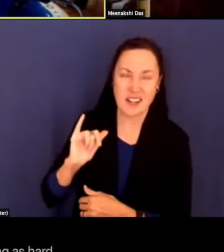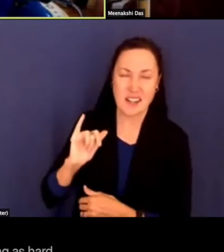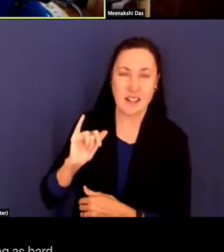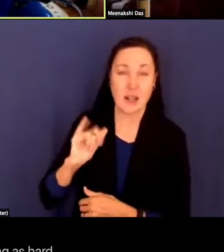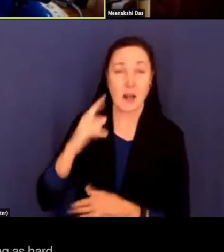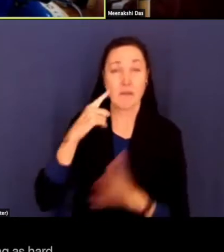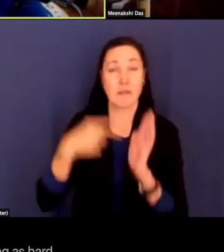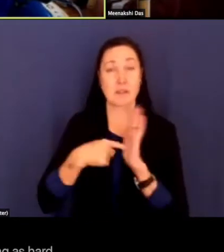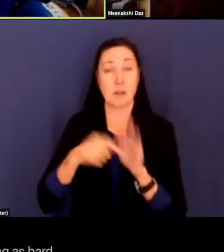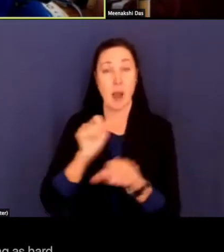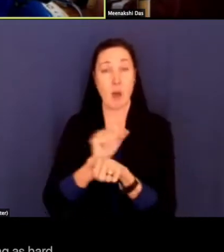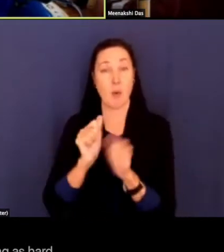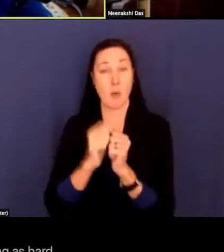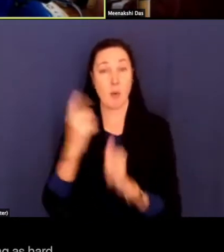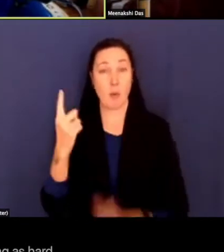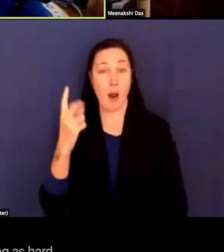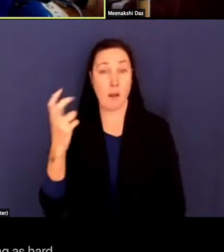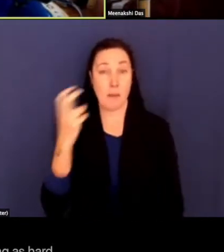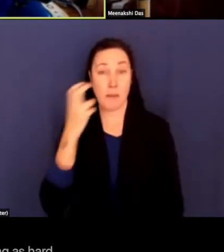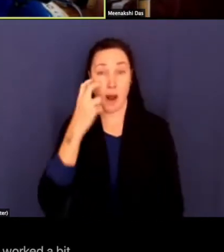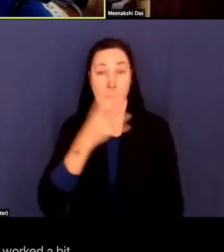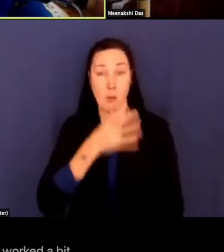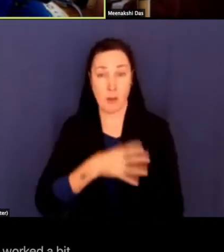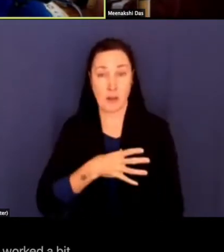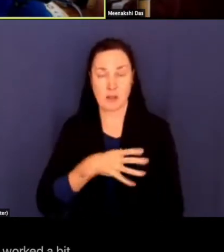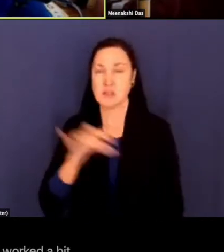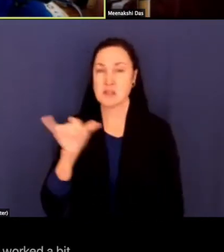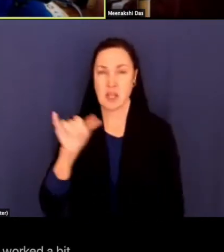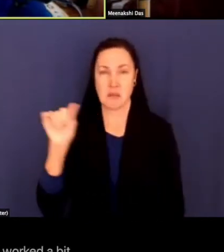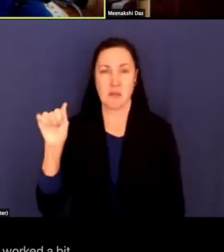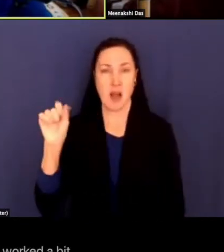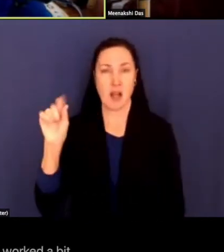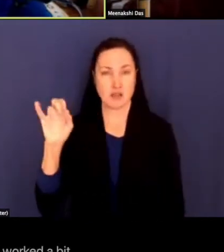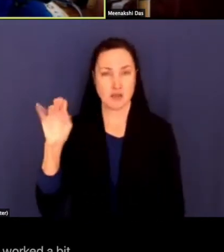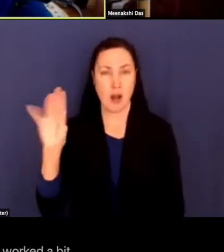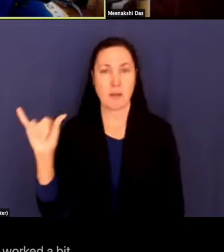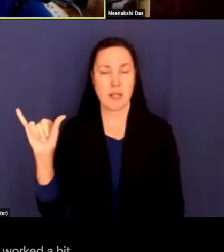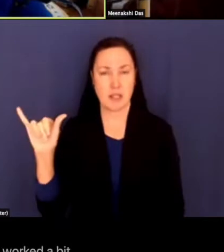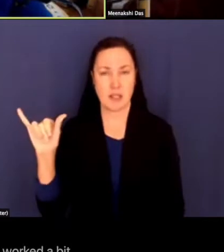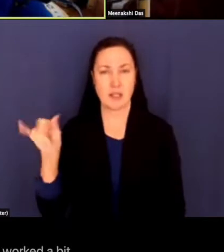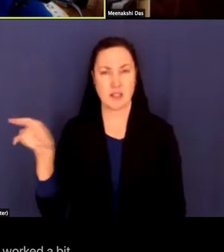and she faced very similar ideas of well astronomy is an observational science you to